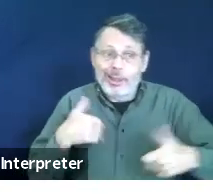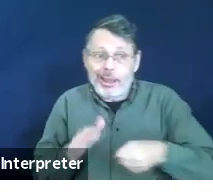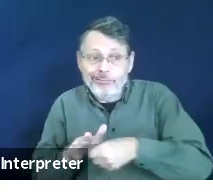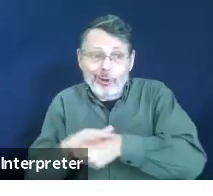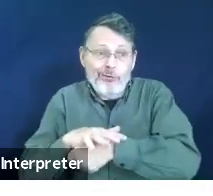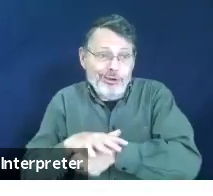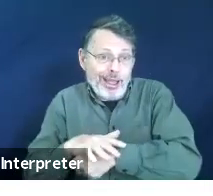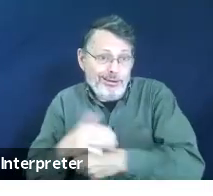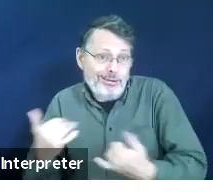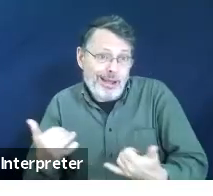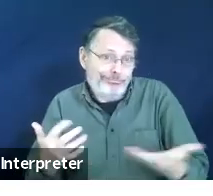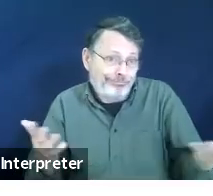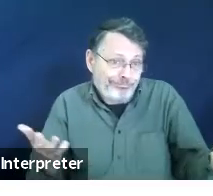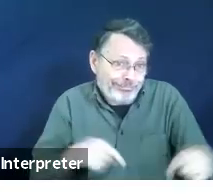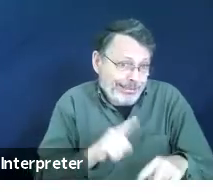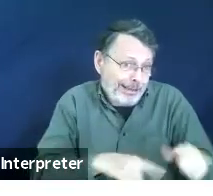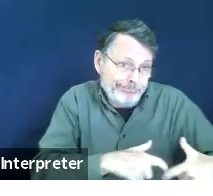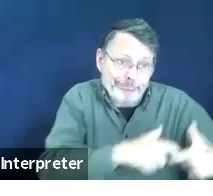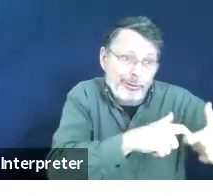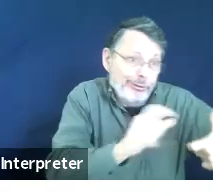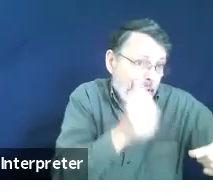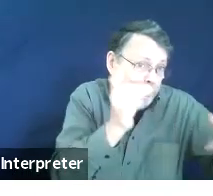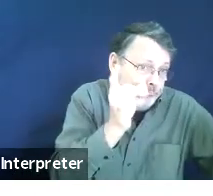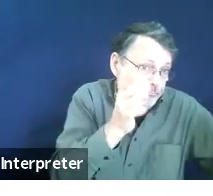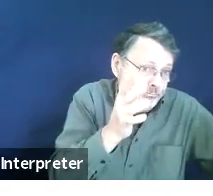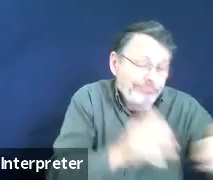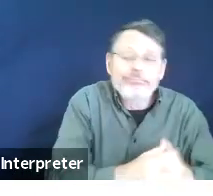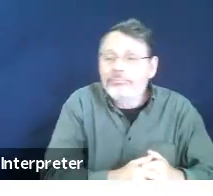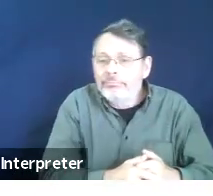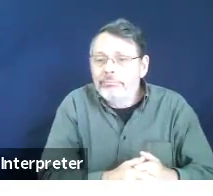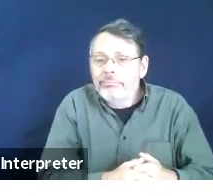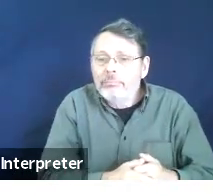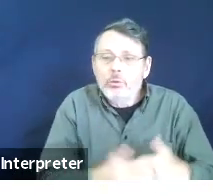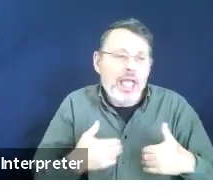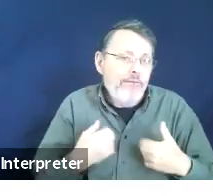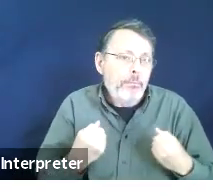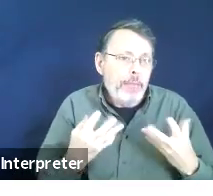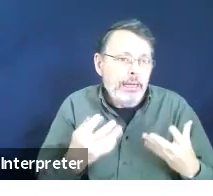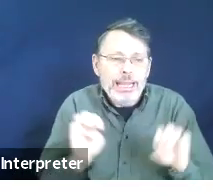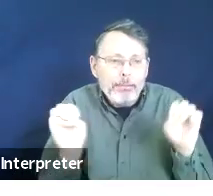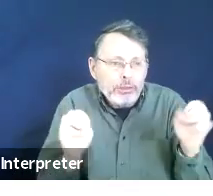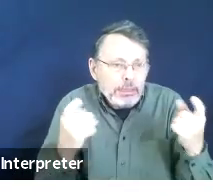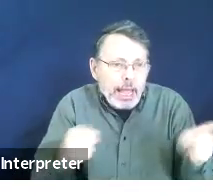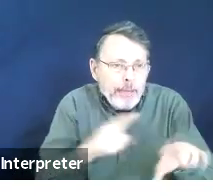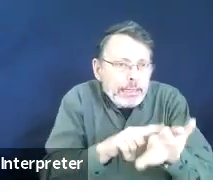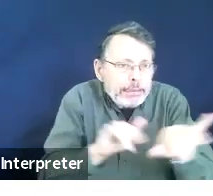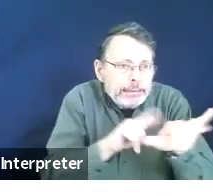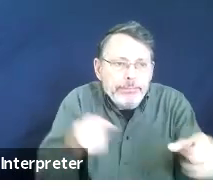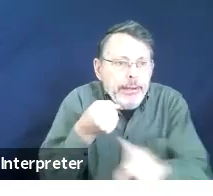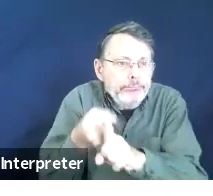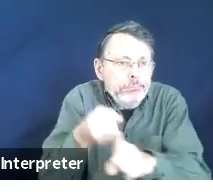So a lot of discussions due to these concurrent emergency declarations, including in the last